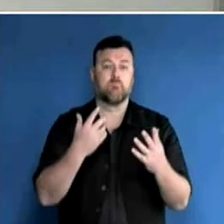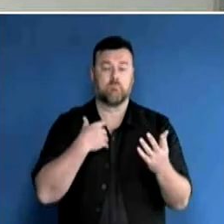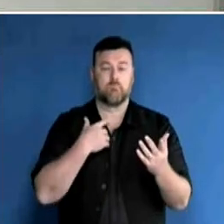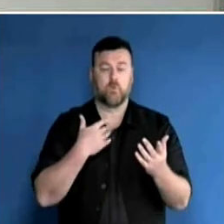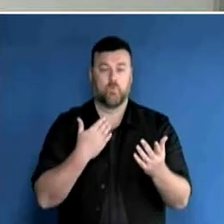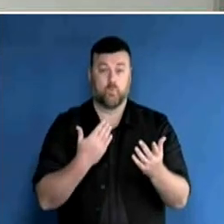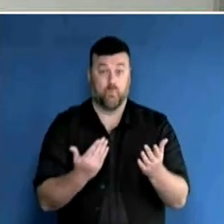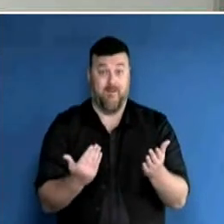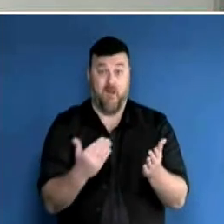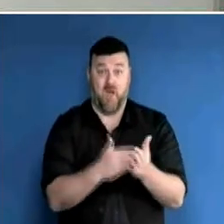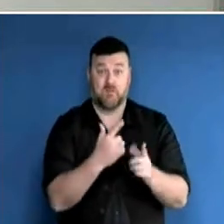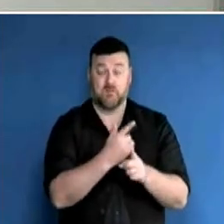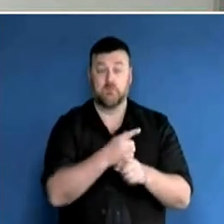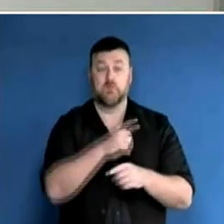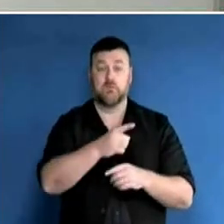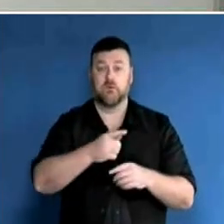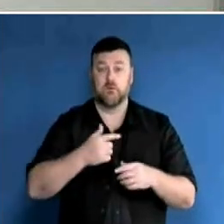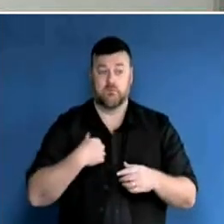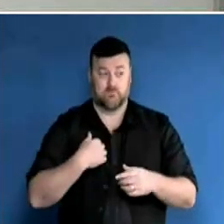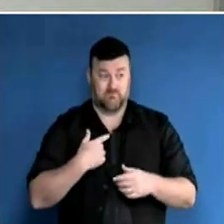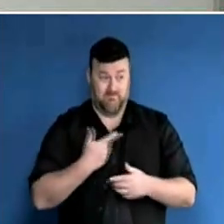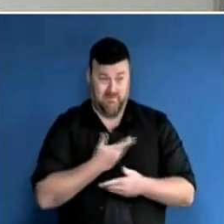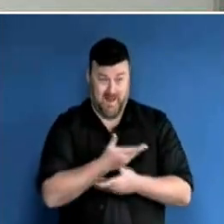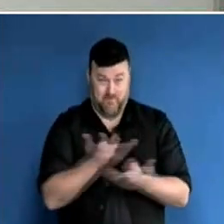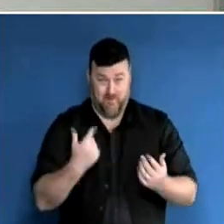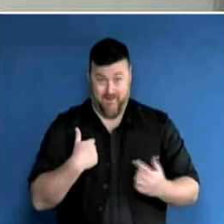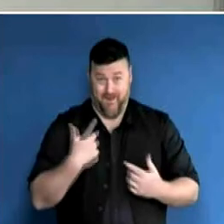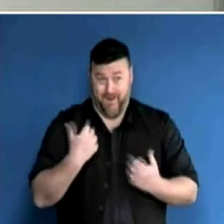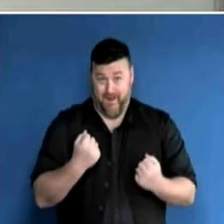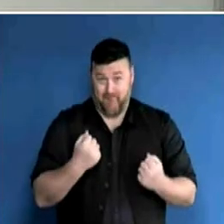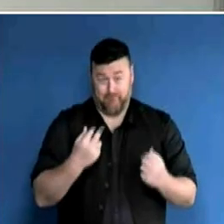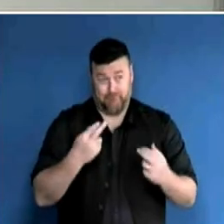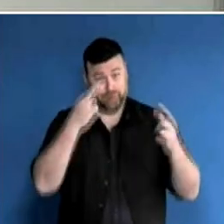aspirations, things they want to achieve. Those things aren't often considered.